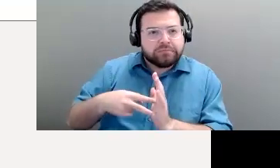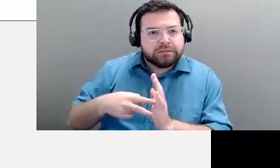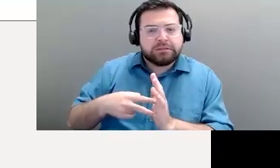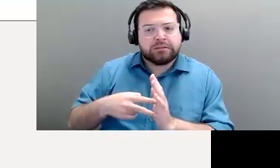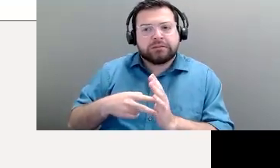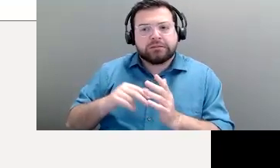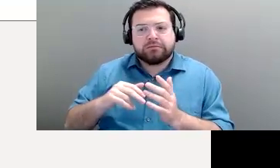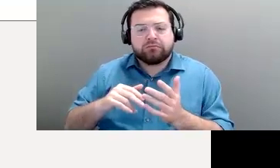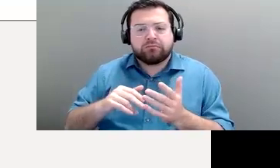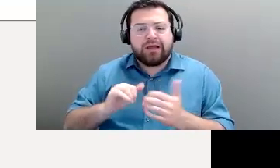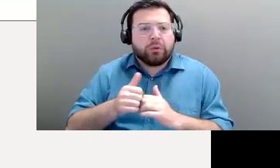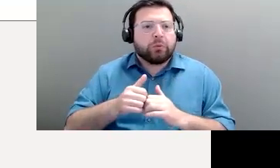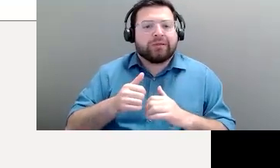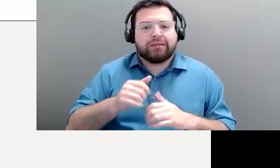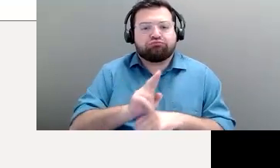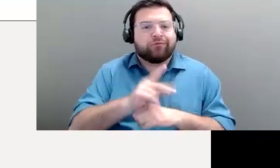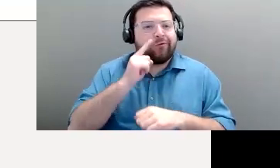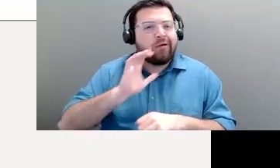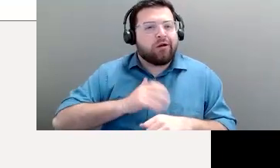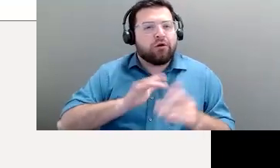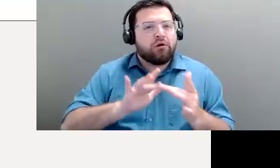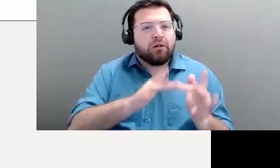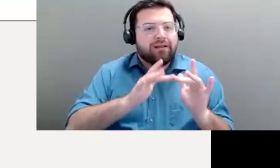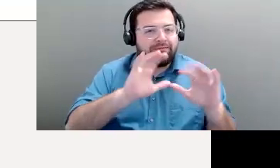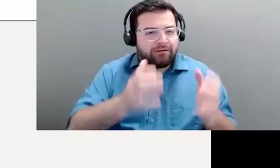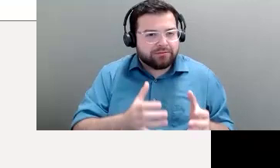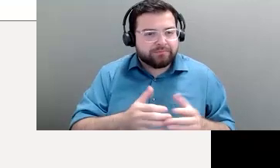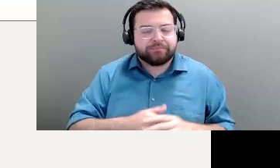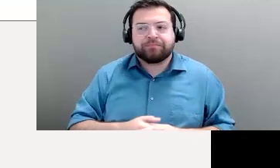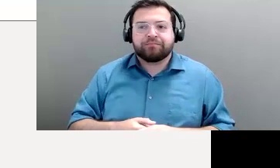We're going to look at student feedback examples